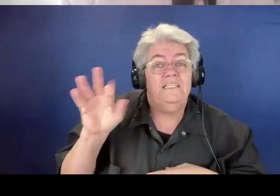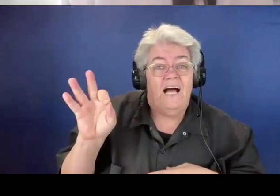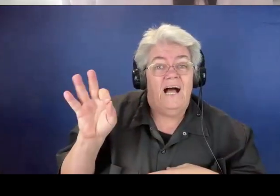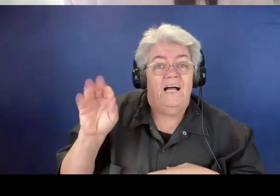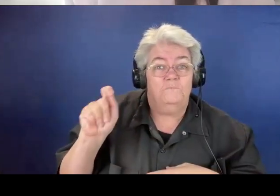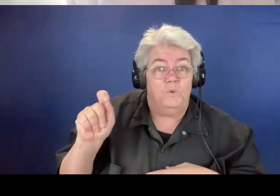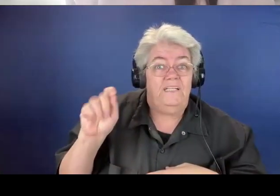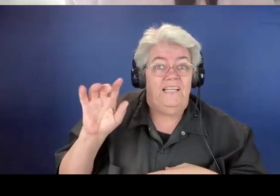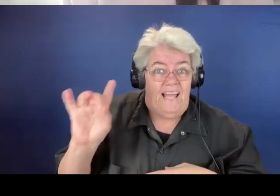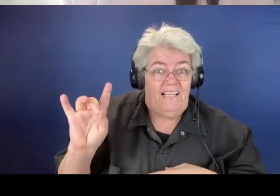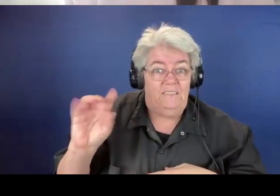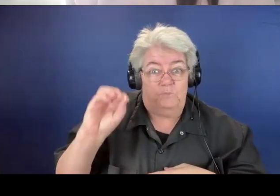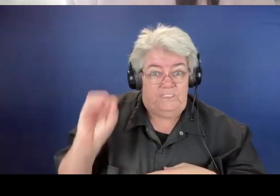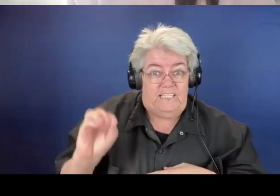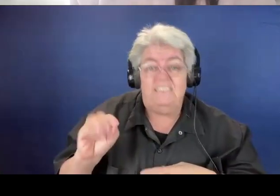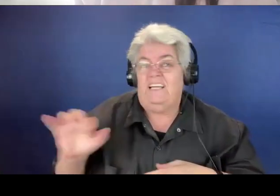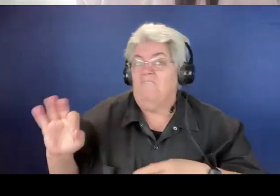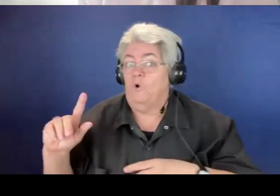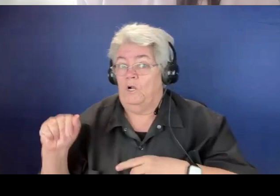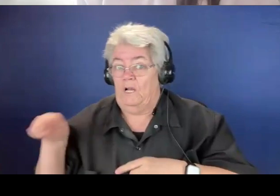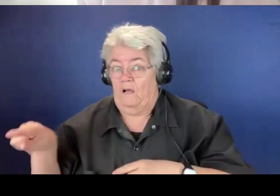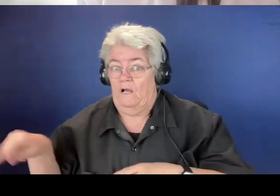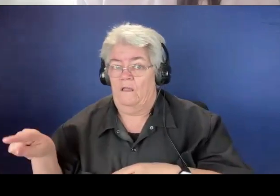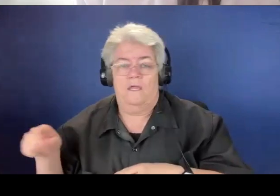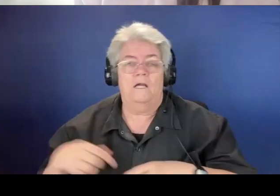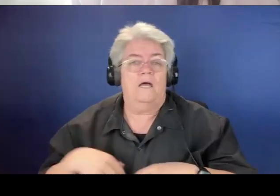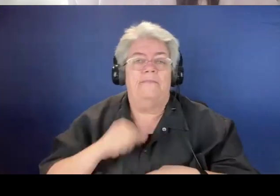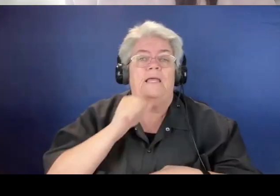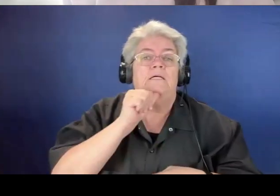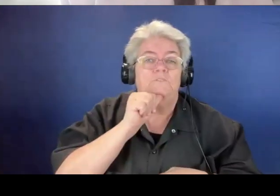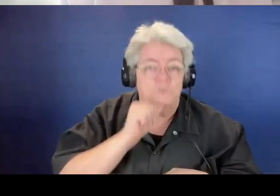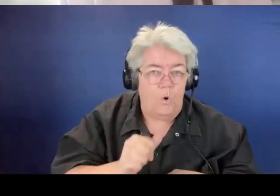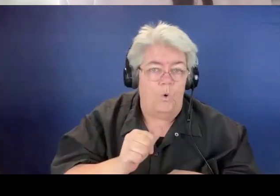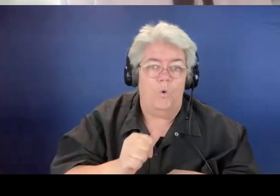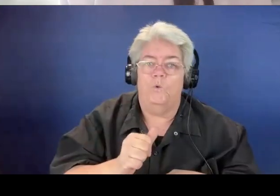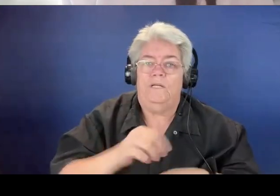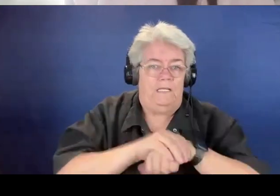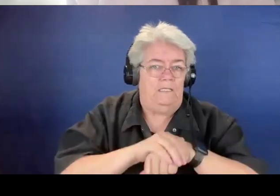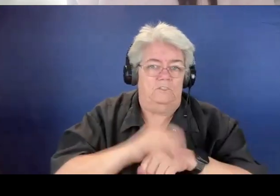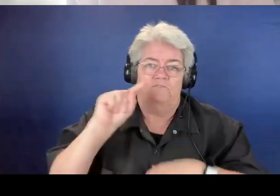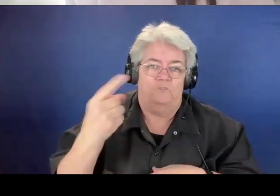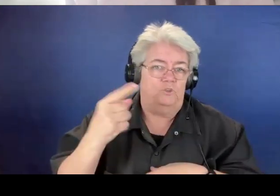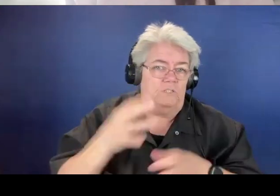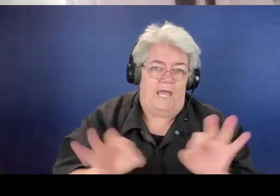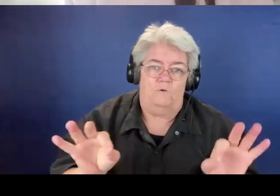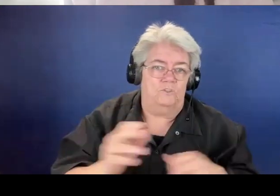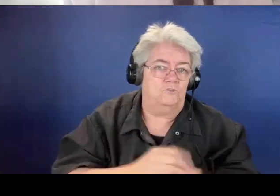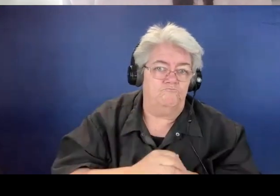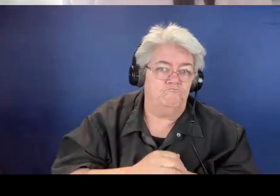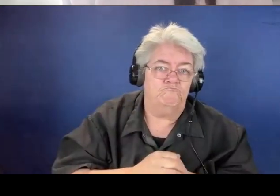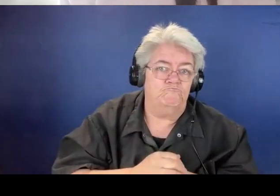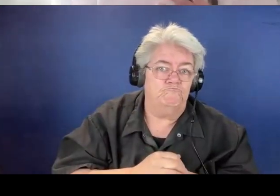our state of Florida reported a non-English language at home as their primary shared language.